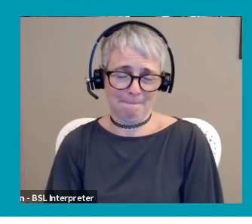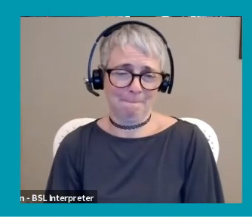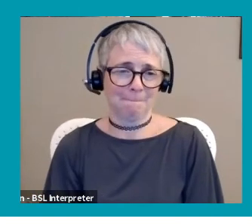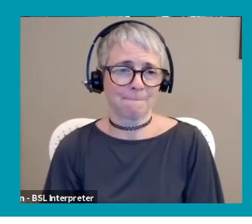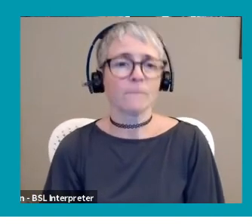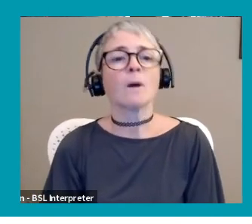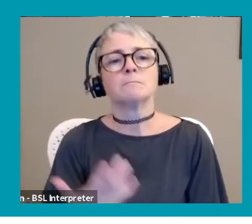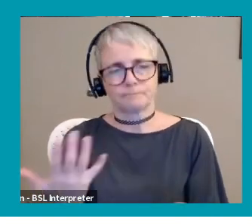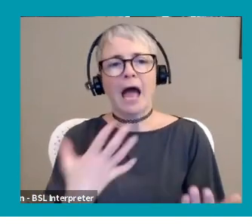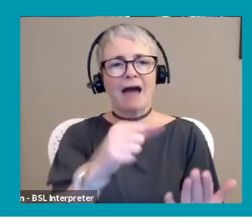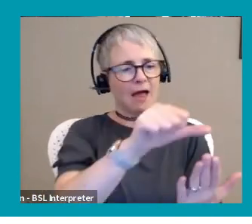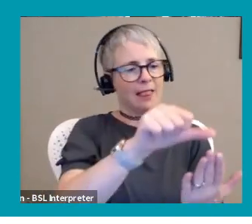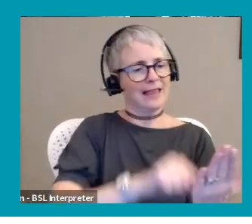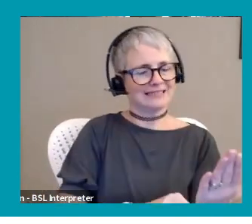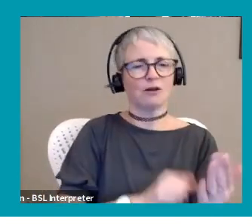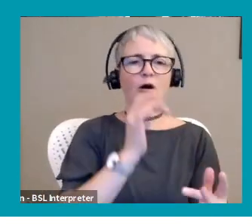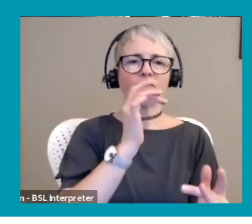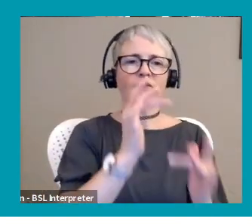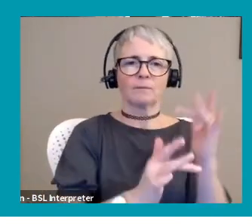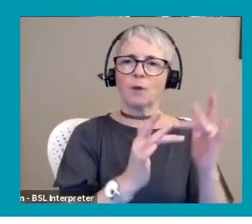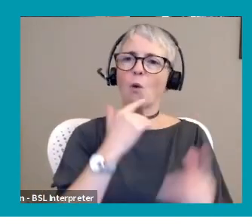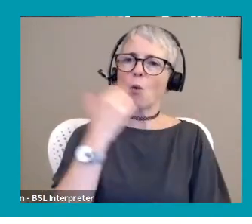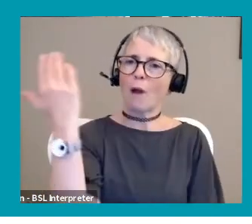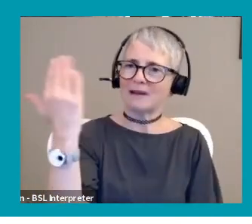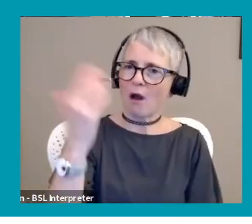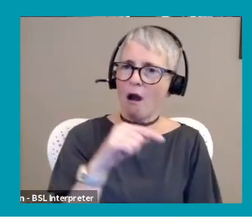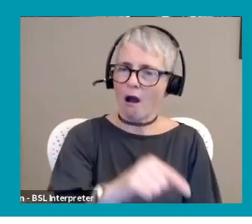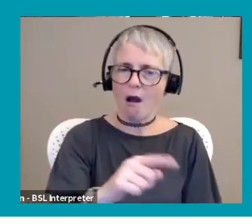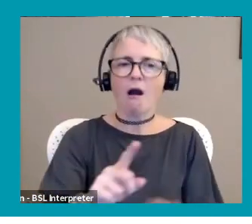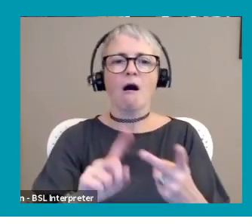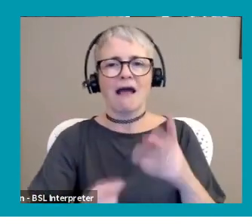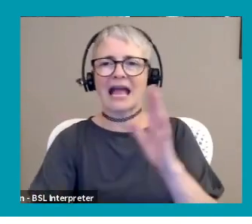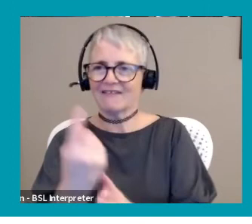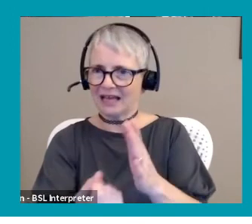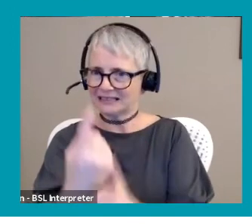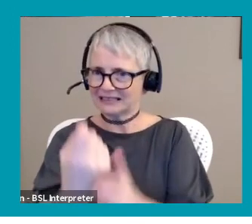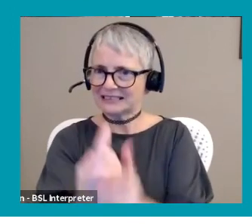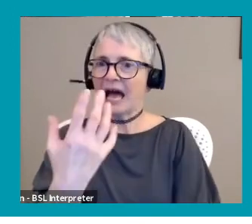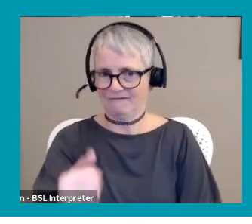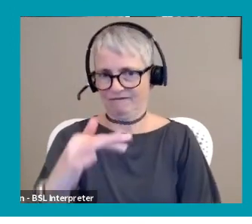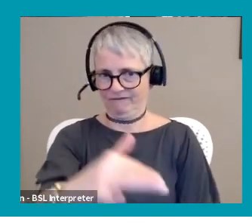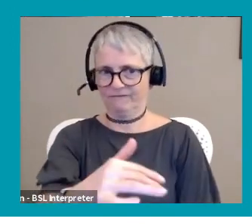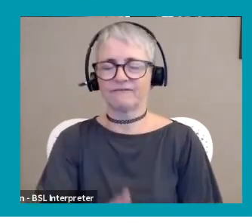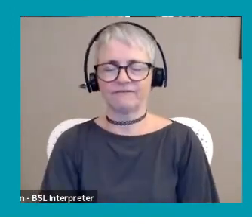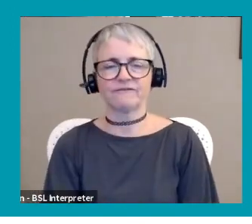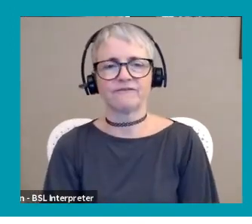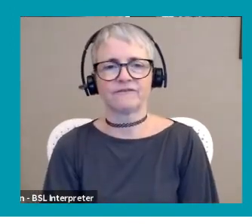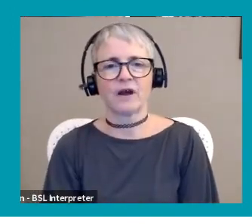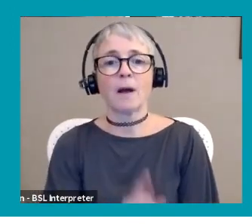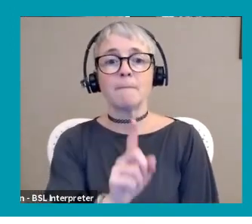There's a list of webinars and events on the Evenbreak website. The link is embedded in the PowerPoint. So you'll have that but on that note next slide Toby.